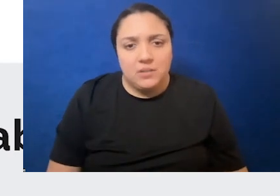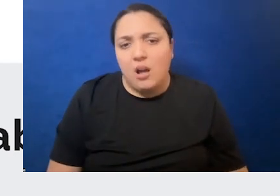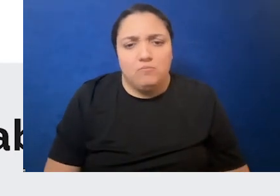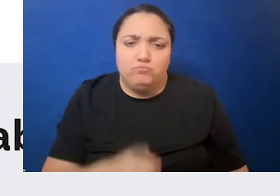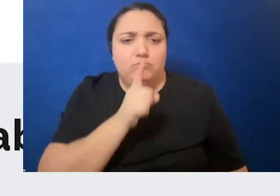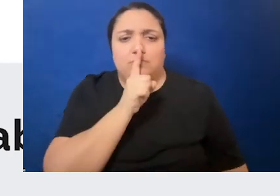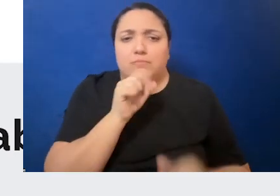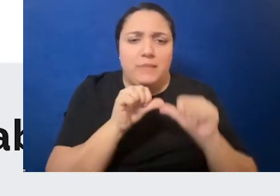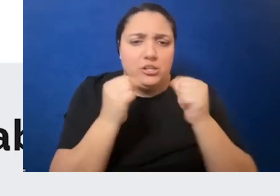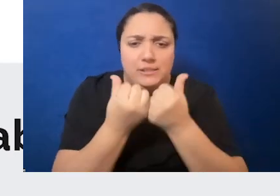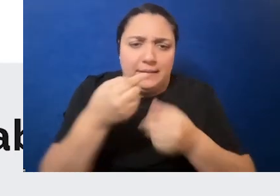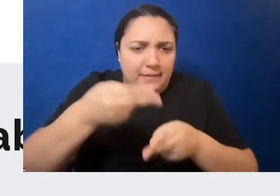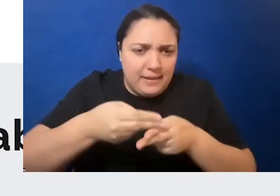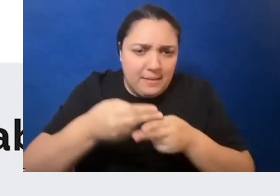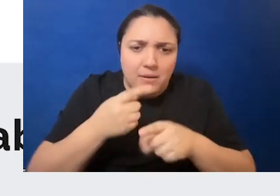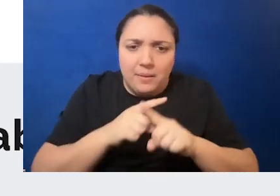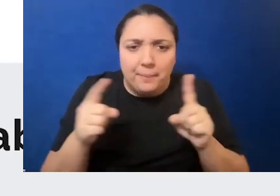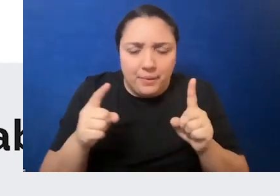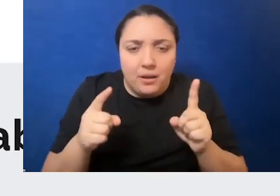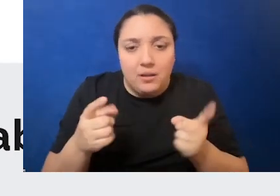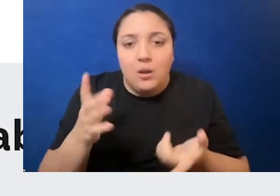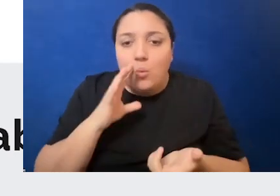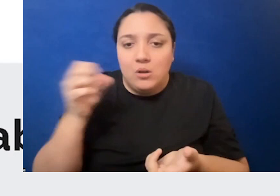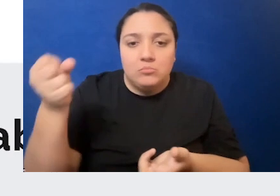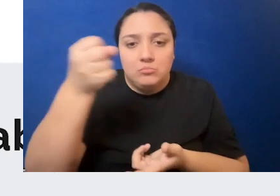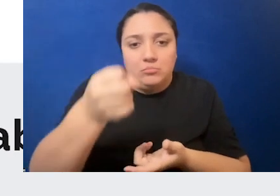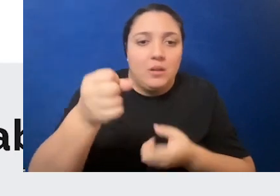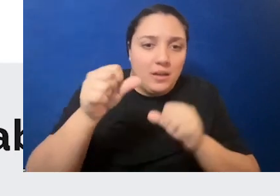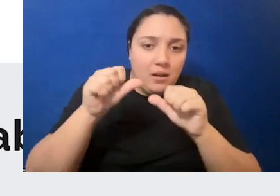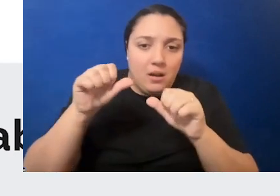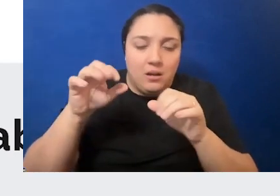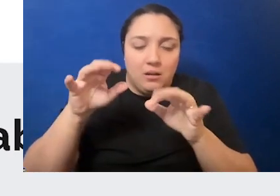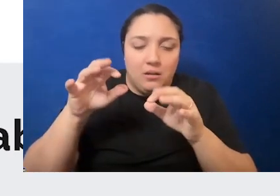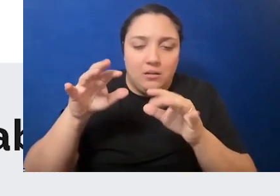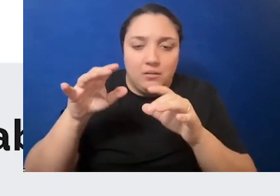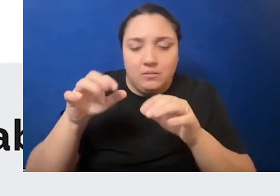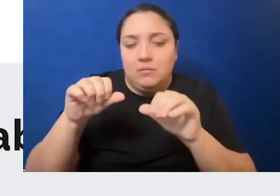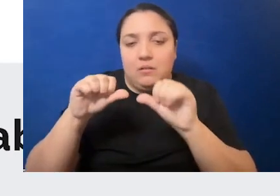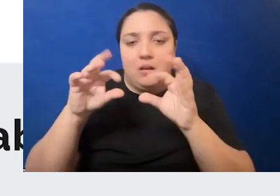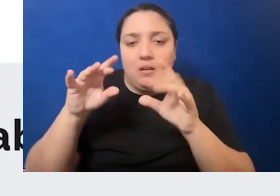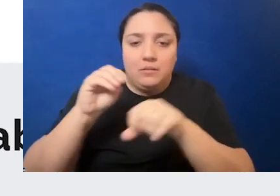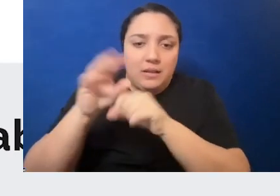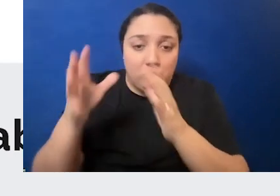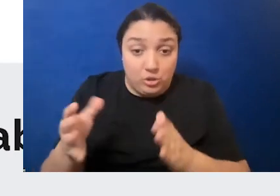I DON'T KNOW WANT TO MENTION AGENCY NAMES BUT SPECIFIC AGENCIES HAVE A COUNSEL STATIONED AT THE SCHOOL AND